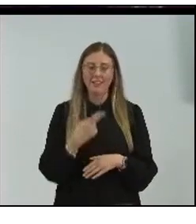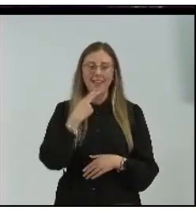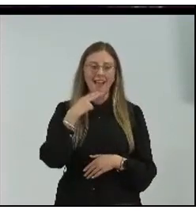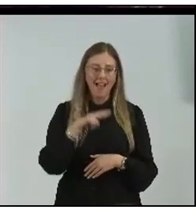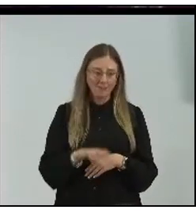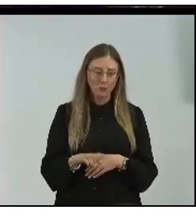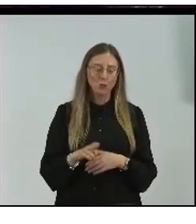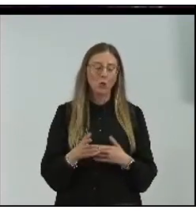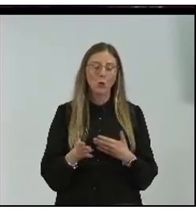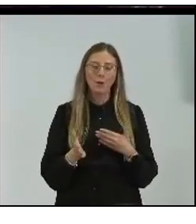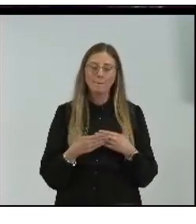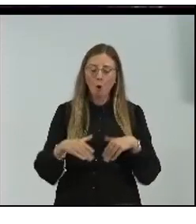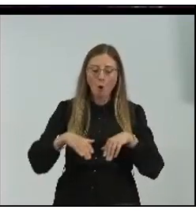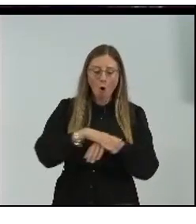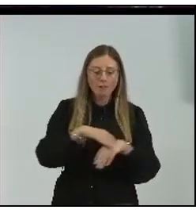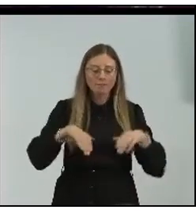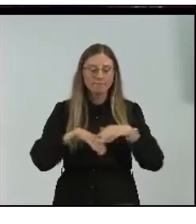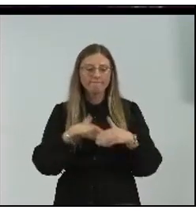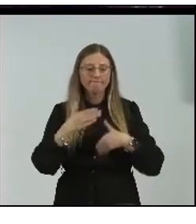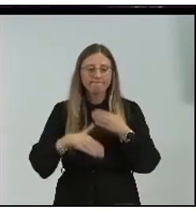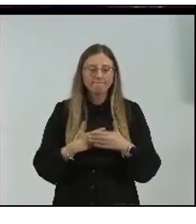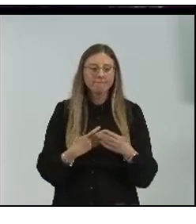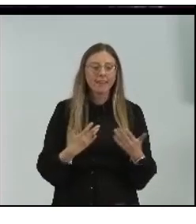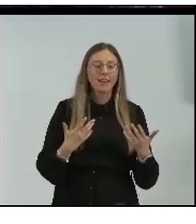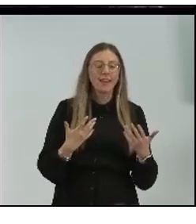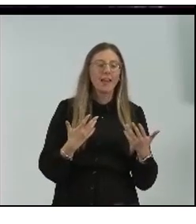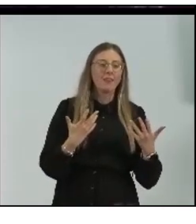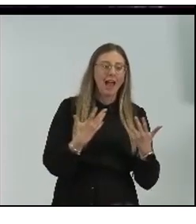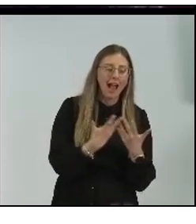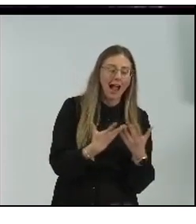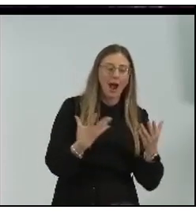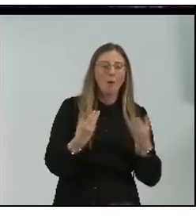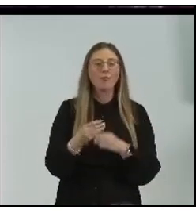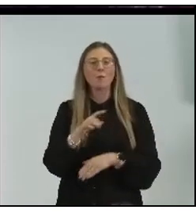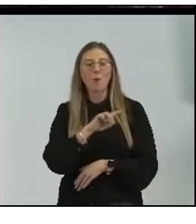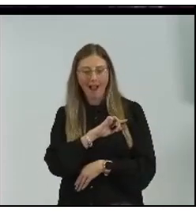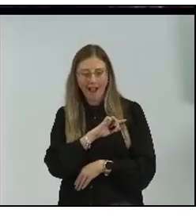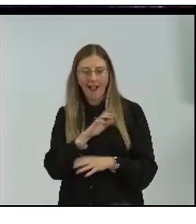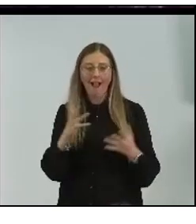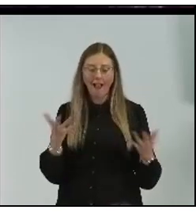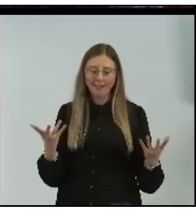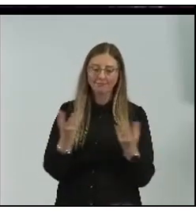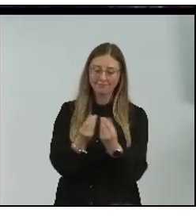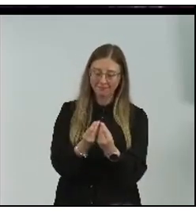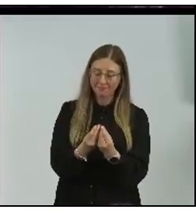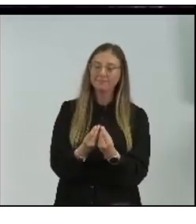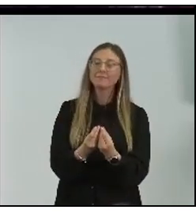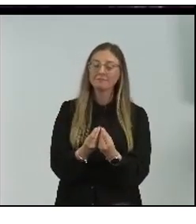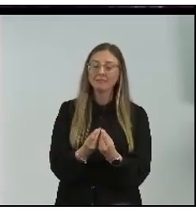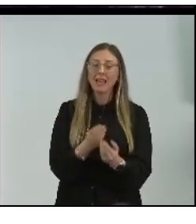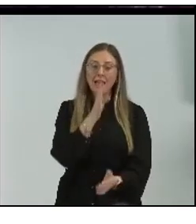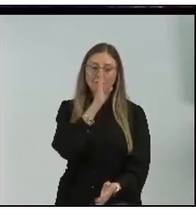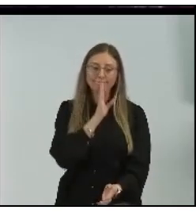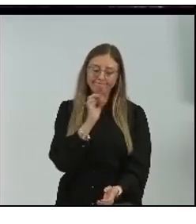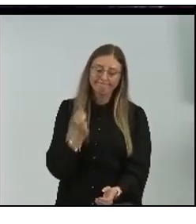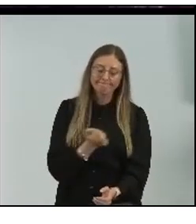sort of getting a little bit more hands on about the how that goes with the why. I first should mention that sadly, Emma's not here from with With Not For.